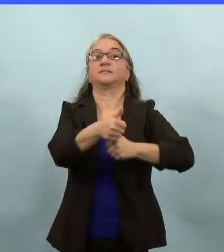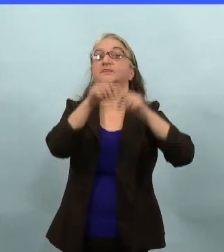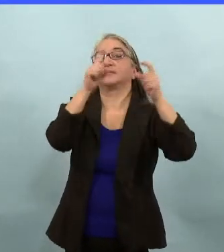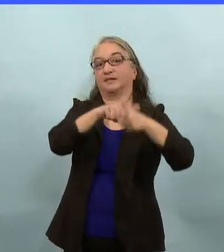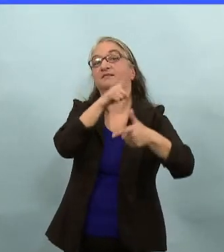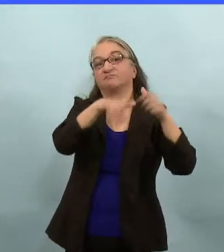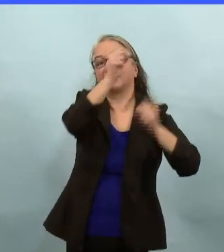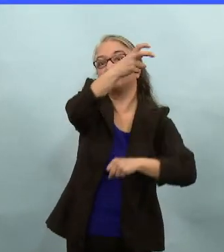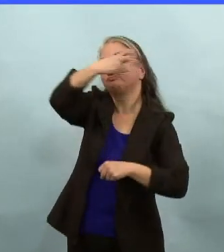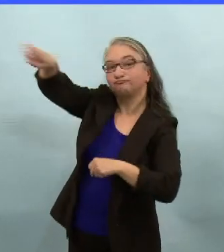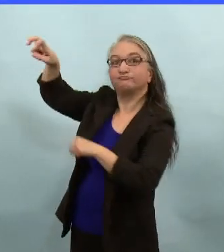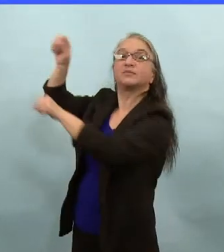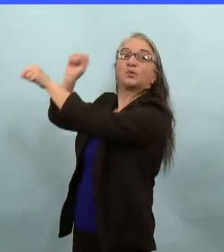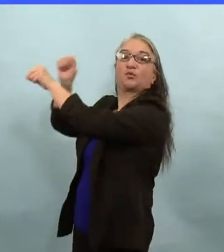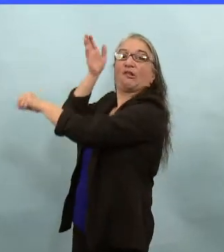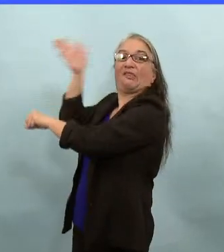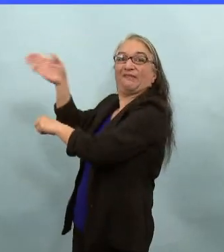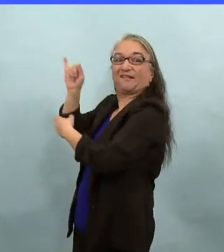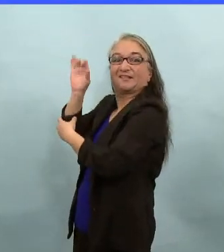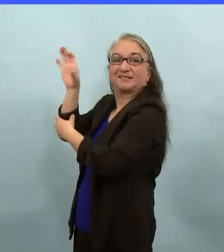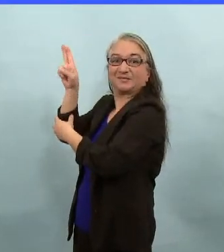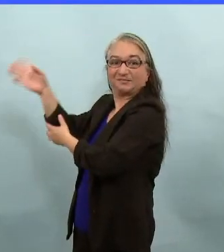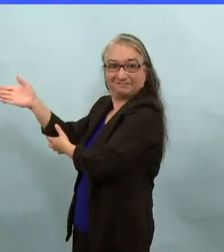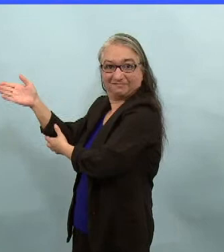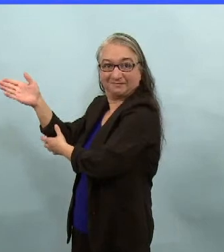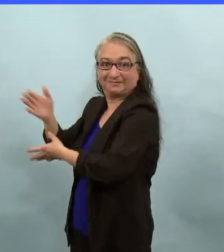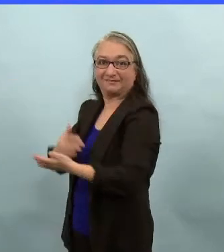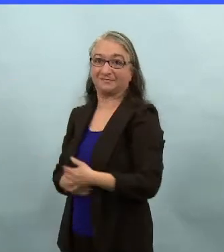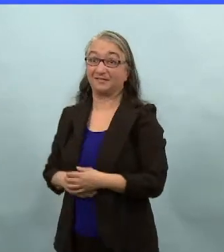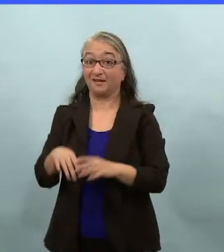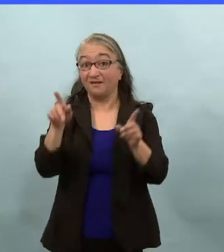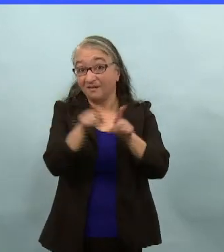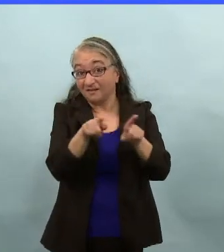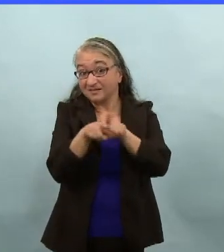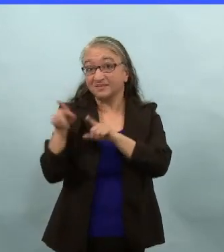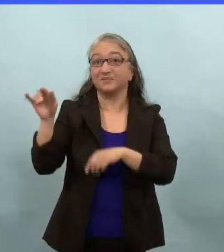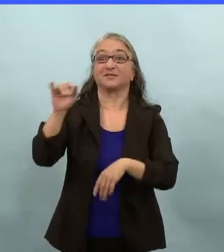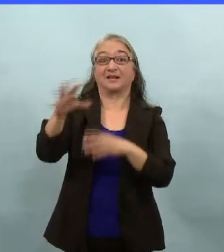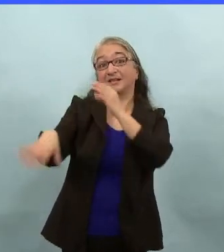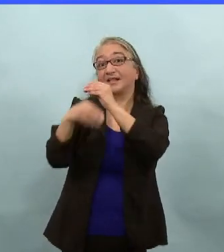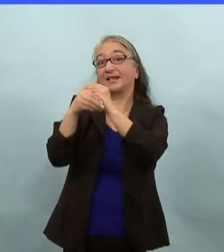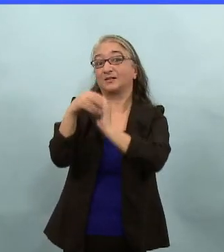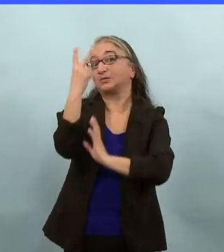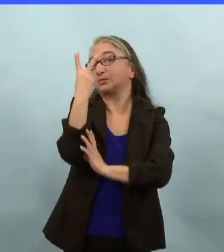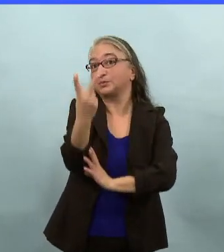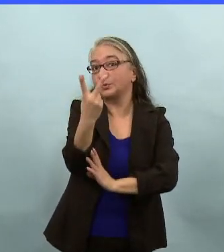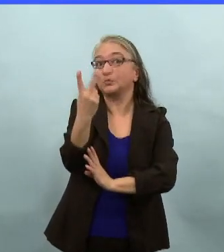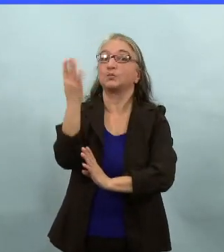stated in my comments that we added two beds between yesterday and today we're up to 116.